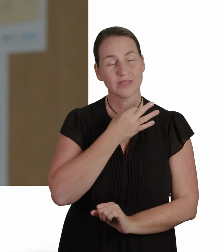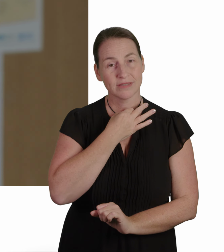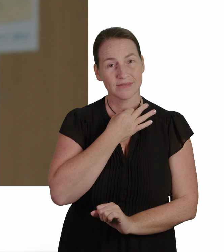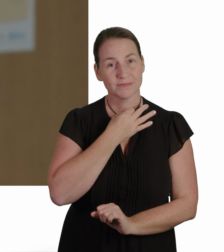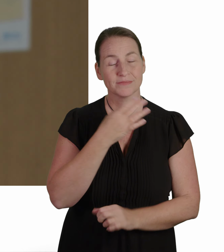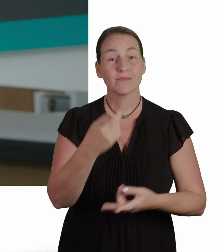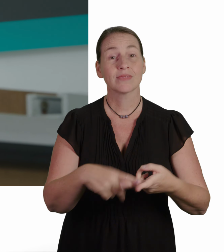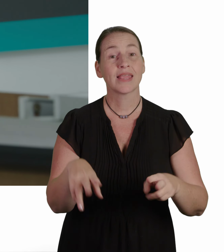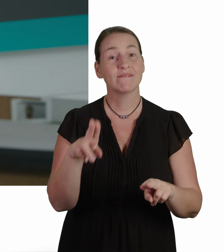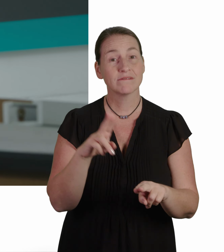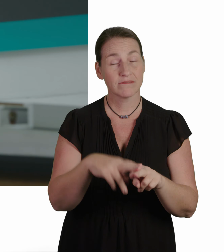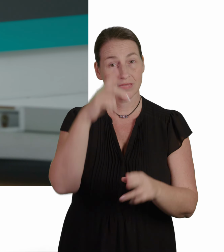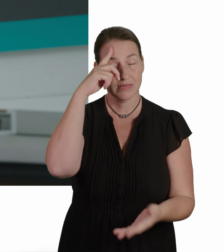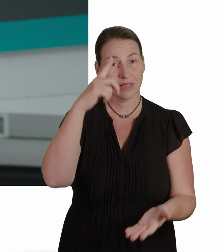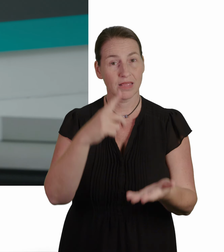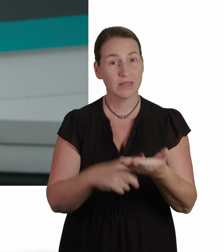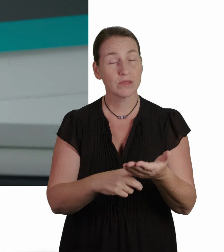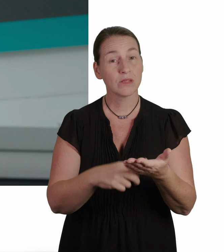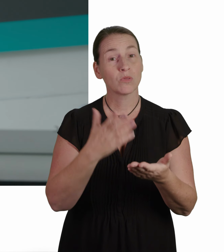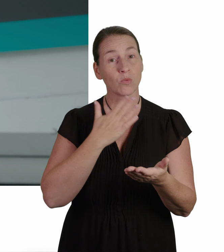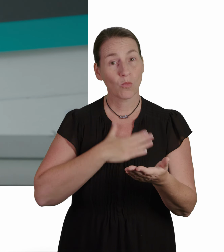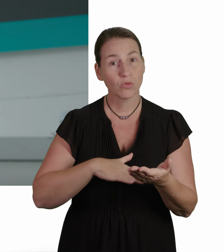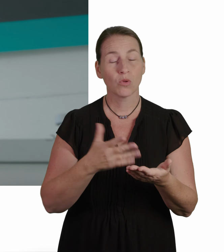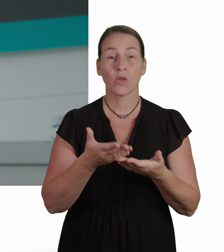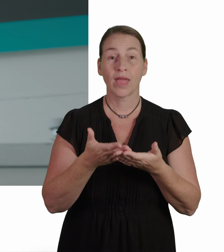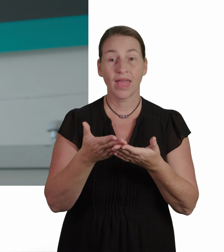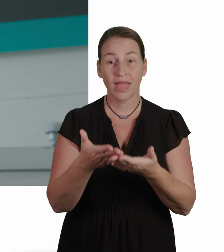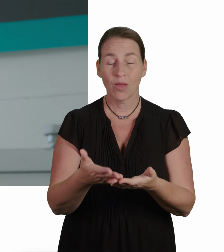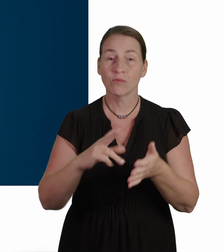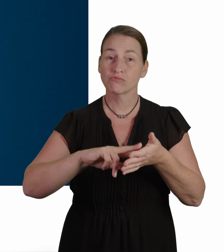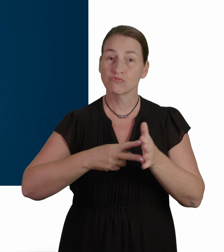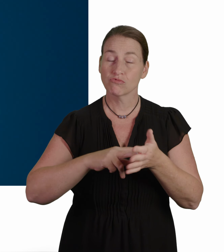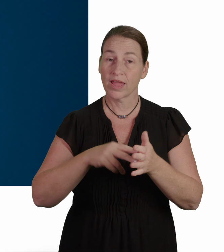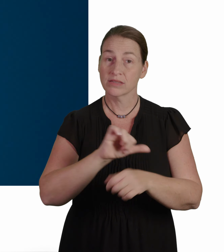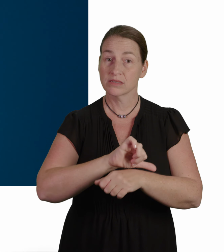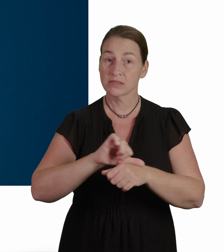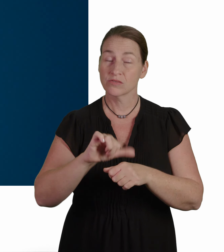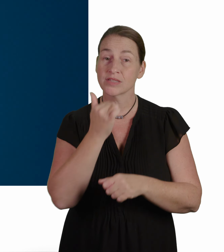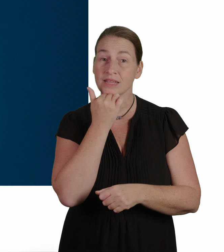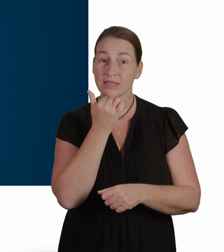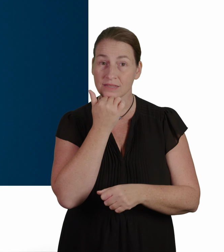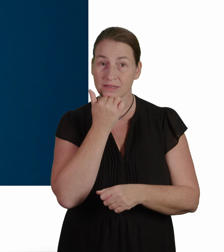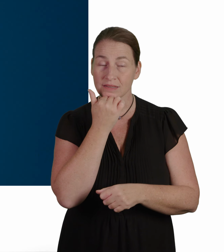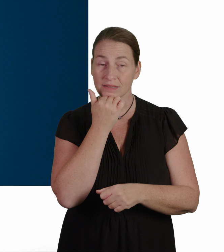If you decide that you would like to go ahead we will arrange for a surgery date and you will have a pre-operative